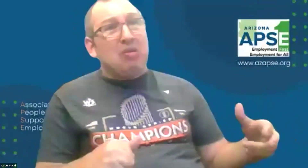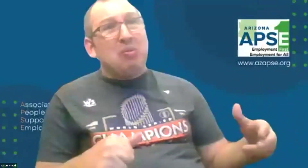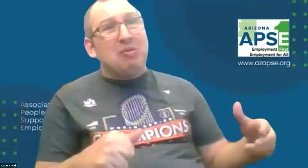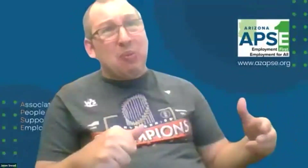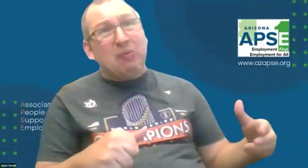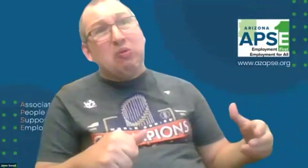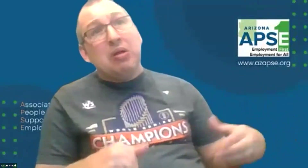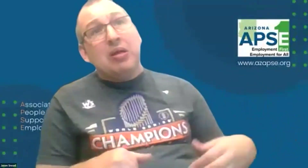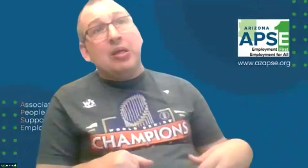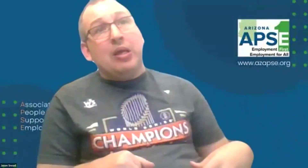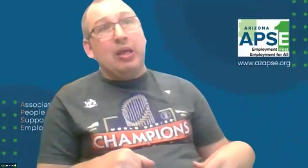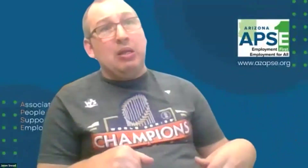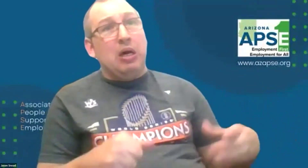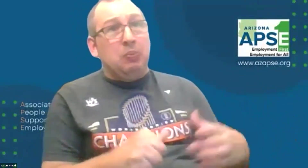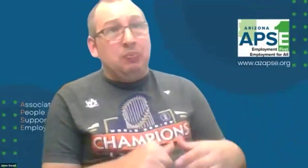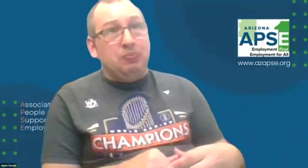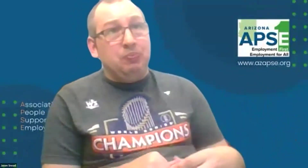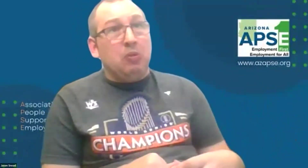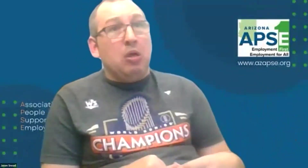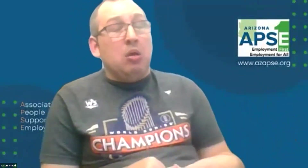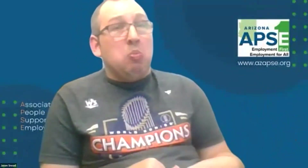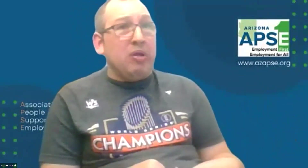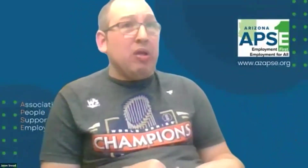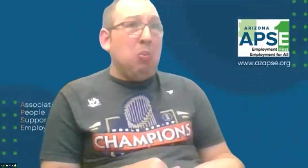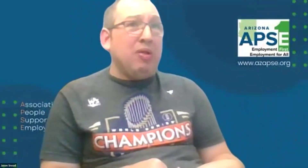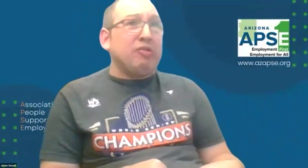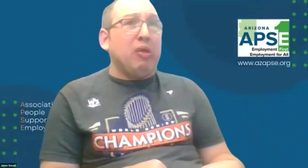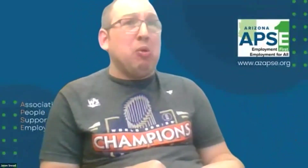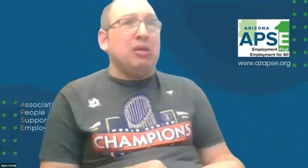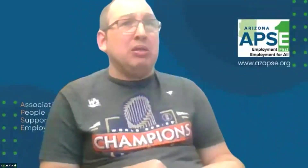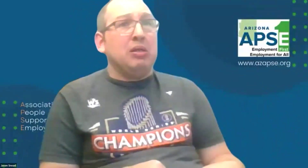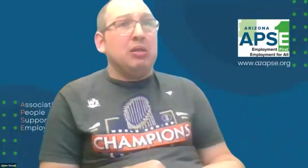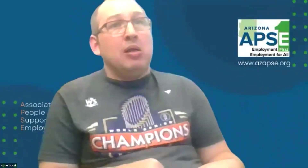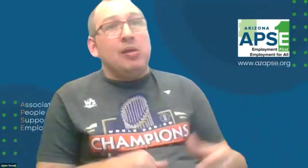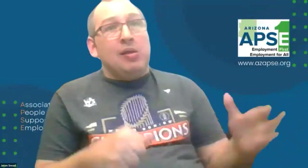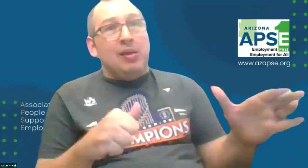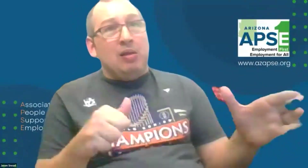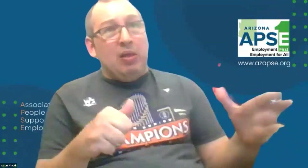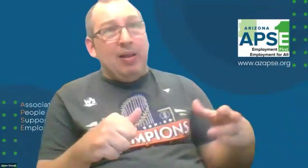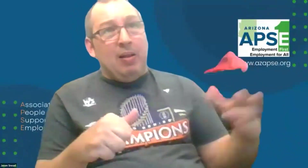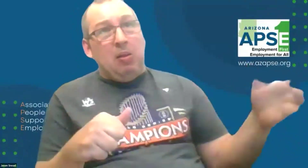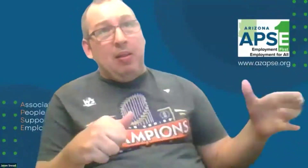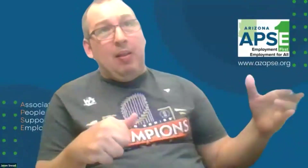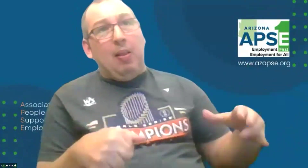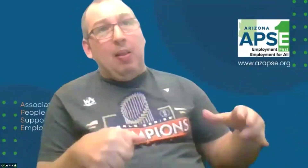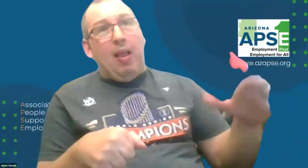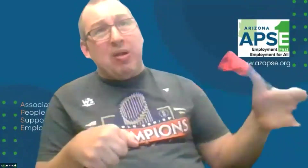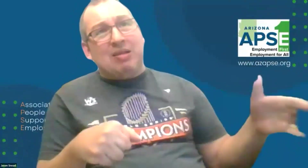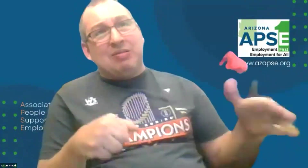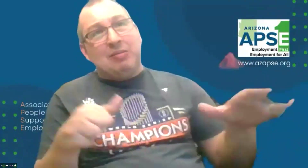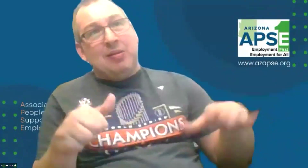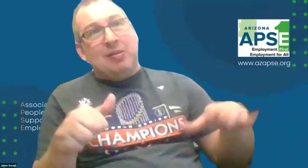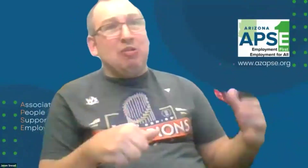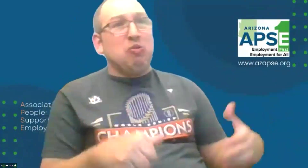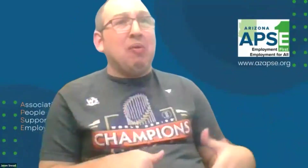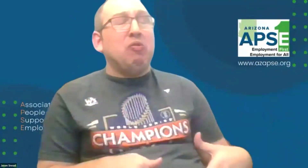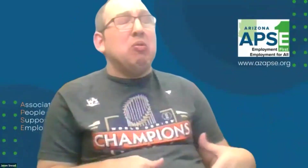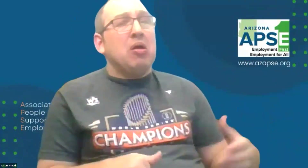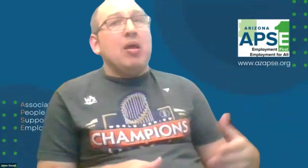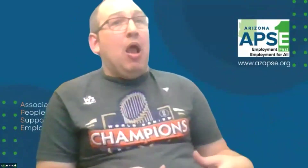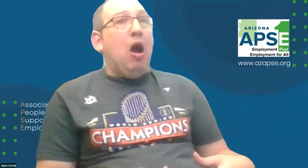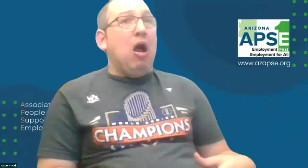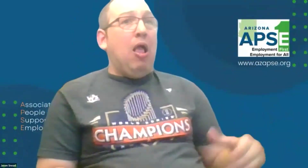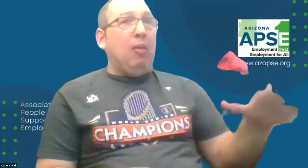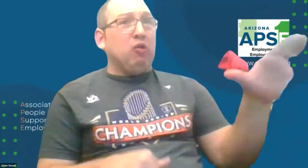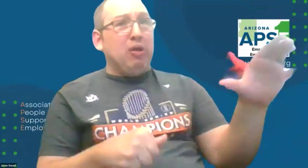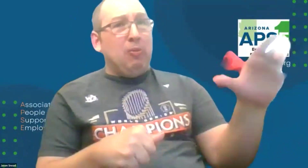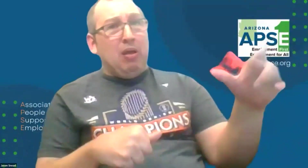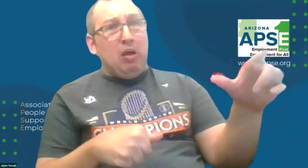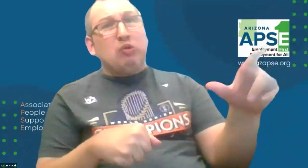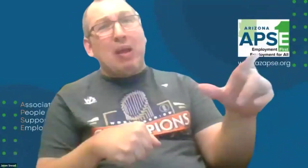PLEASE BE RESPECTFUL AND I WILL MAKE SURE THAT WE CAN -- THAT EVERYBODY IS RESPECTFUL. THE CLOSED